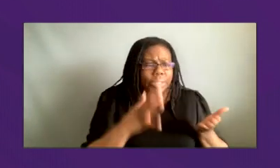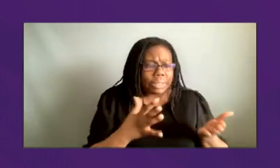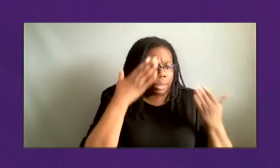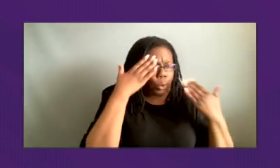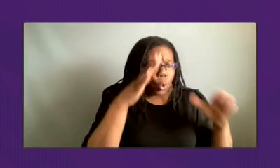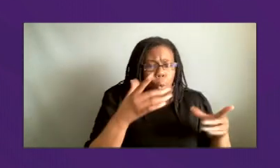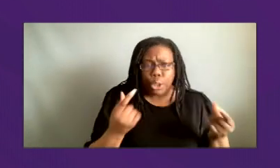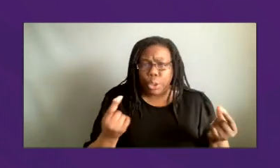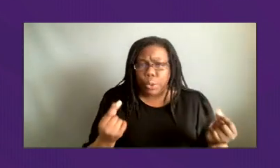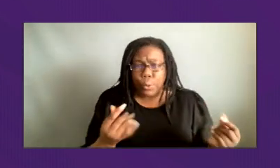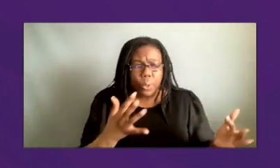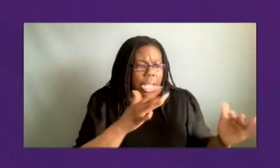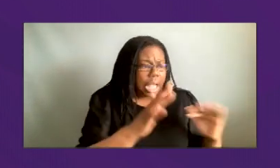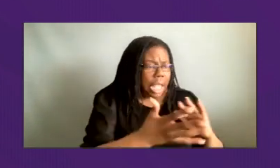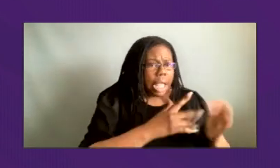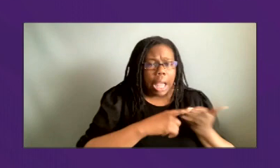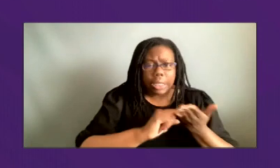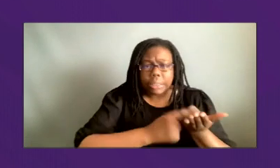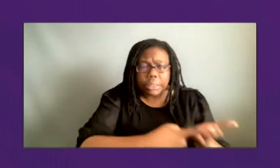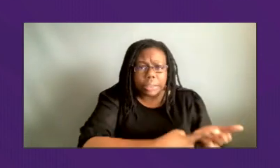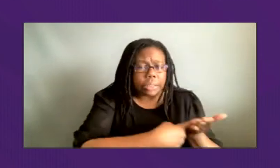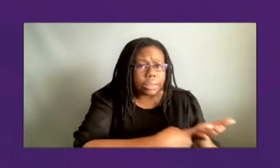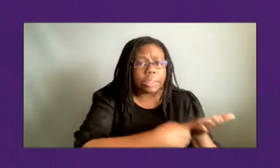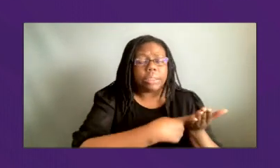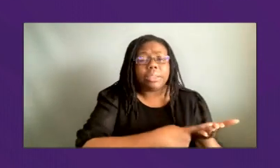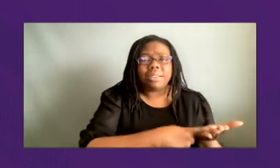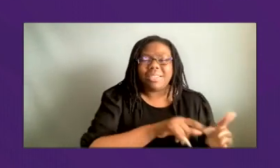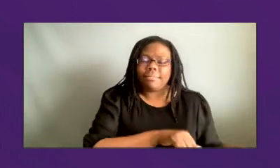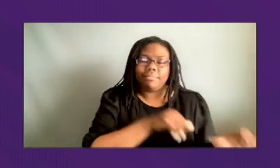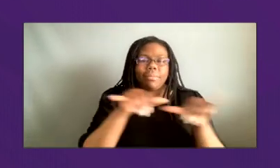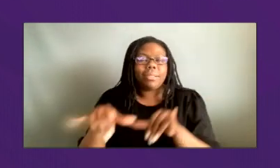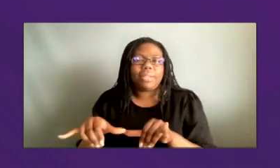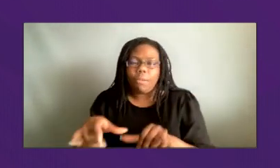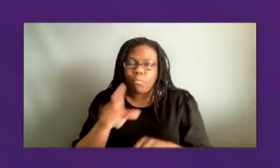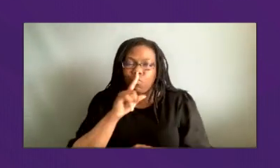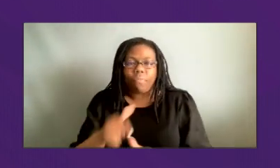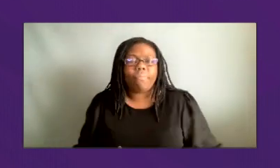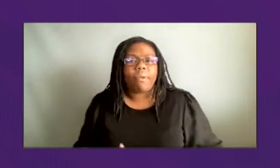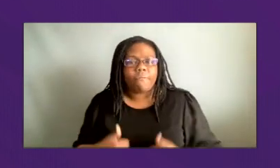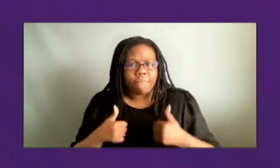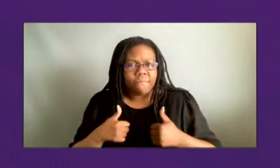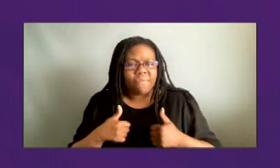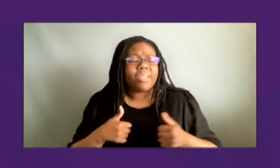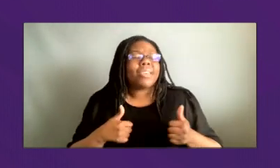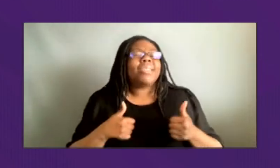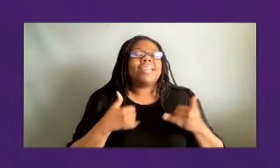can understand that removal was a widespread and complex issue to face. Next slide, please.